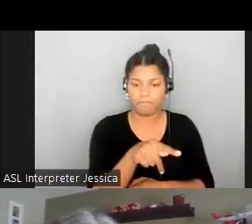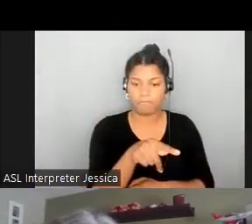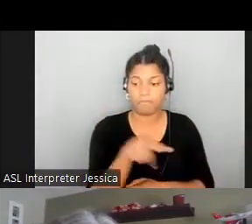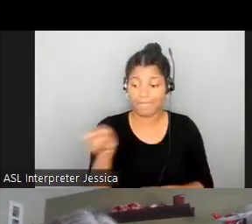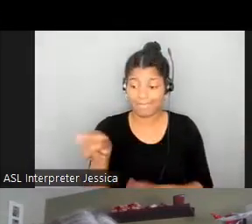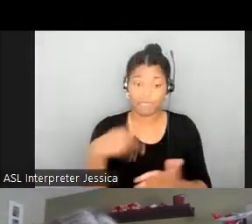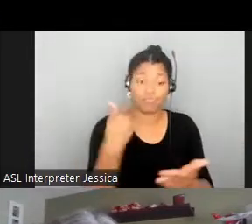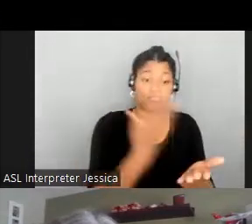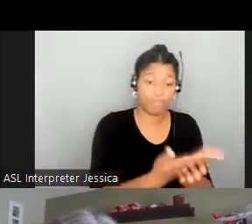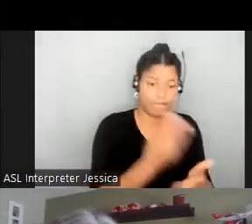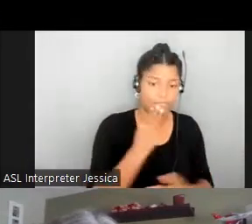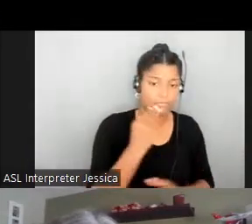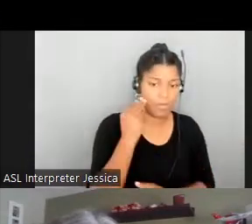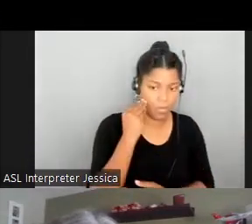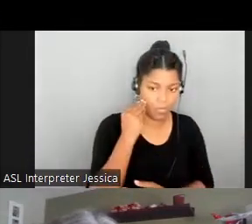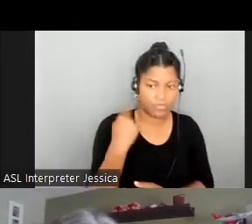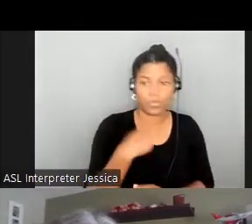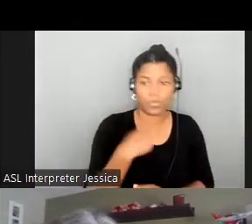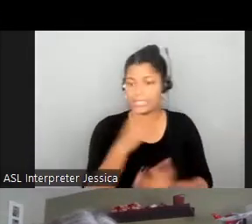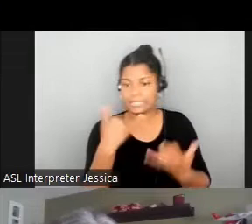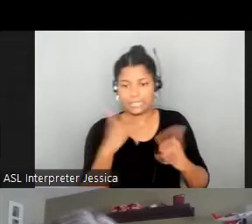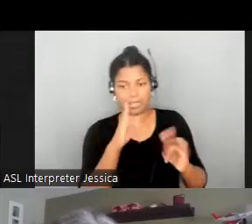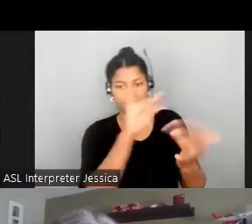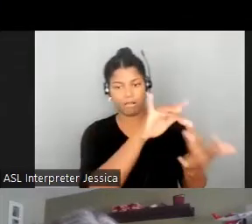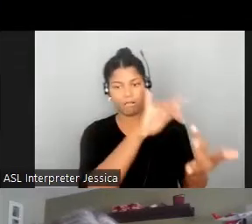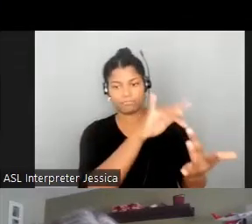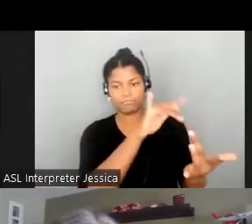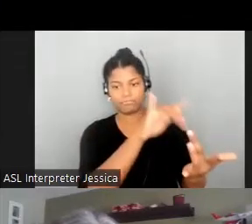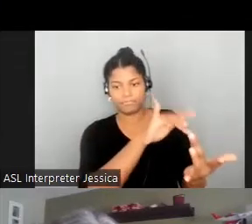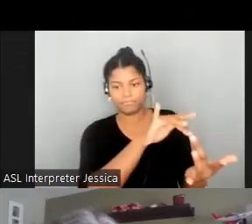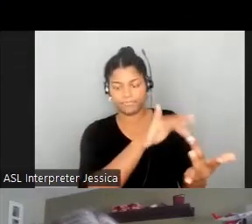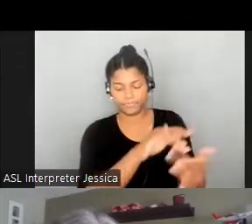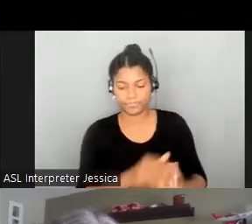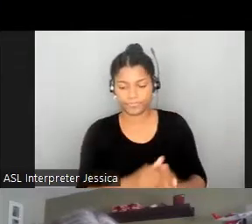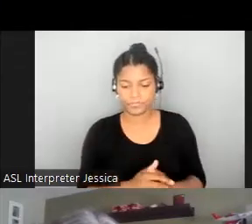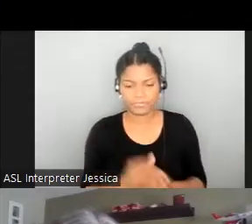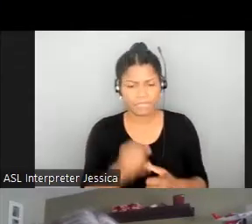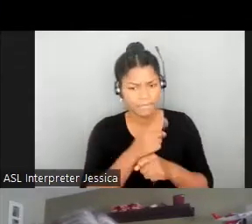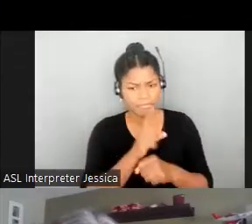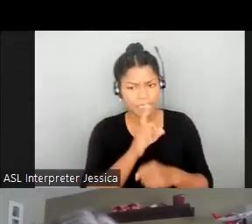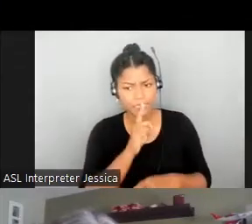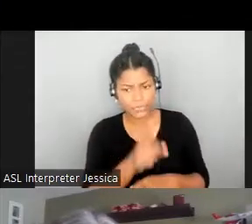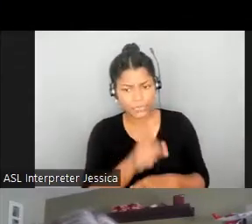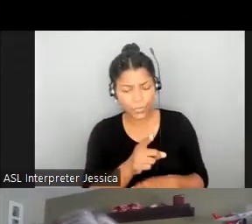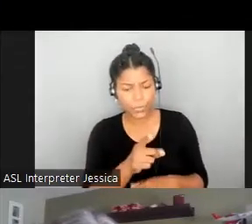So we had a follow-up shortly after they got home, just to make sure that their home care